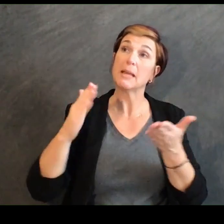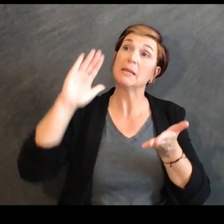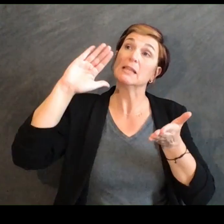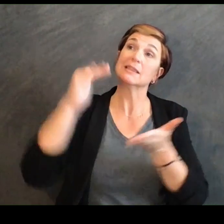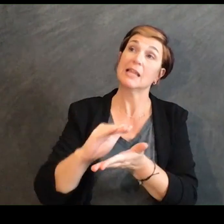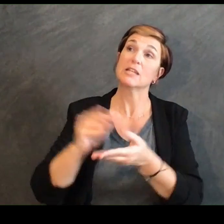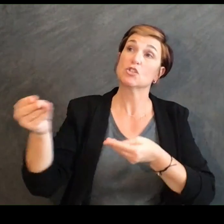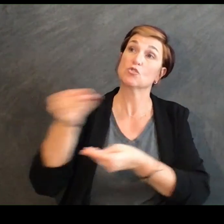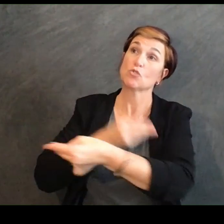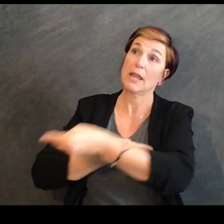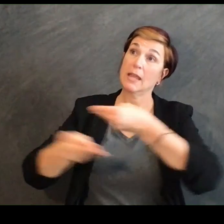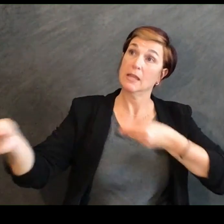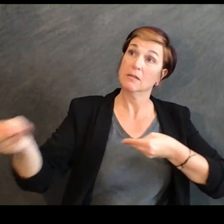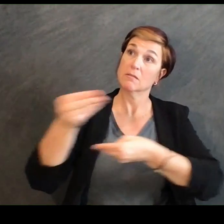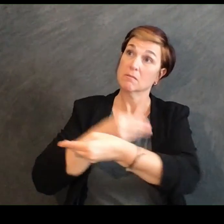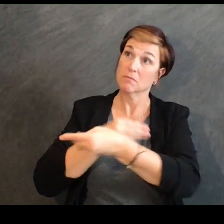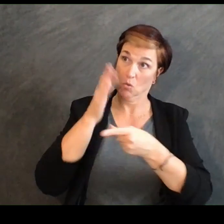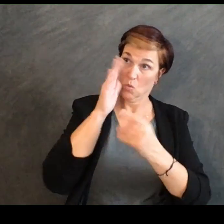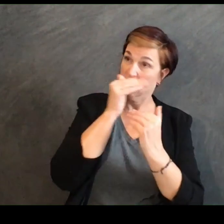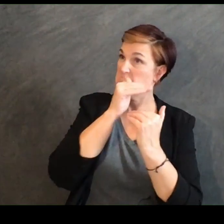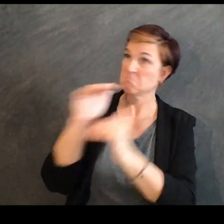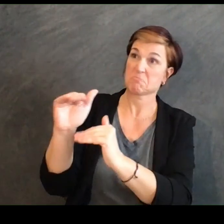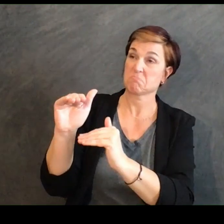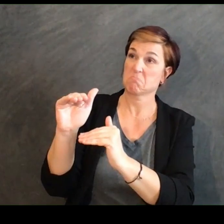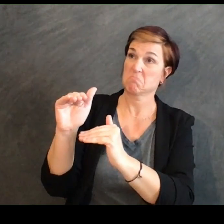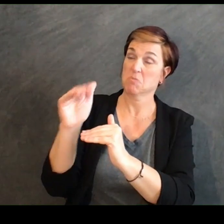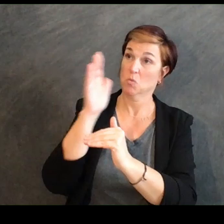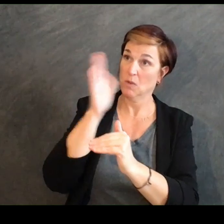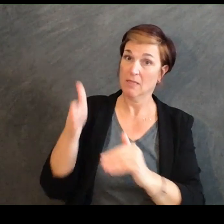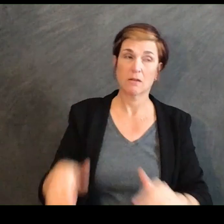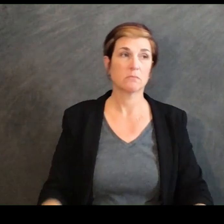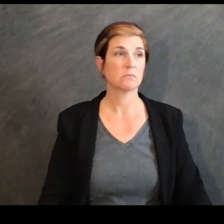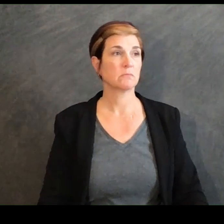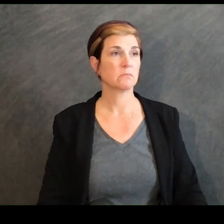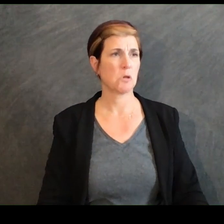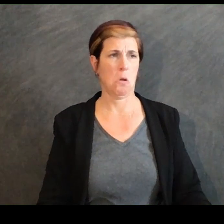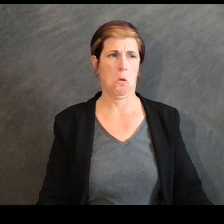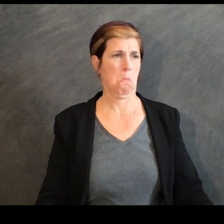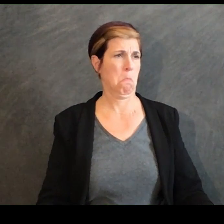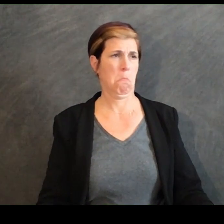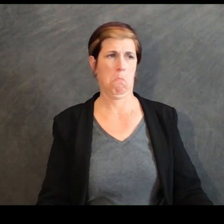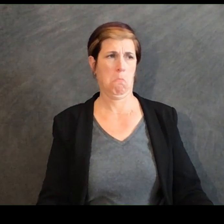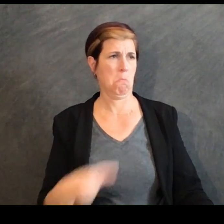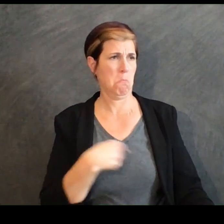response to how we're heading with China they're gonna be buying 250 billion